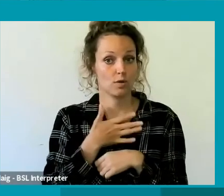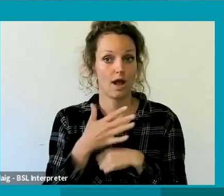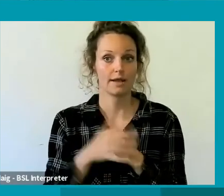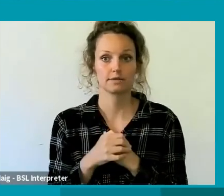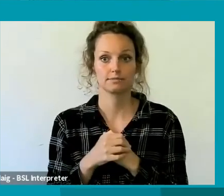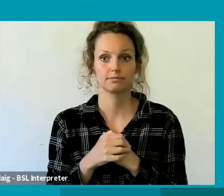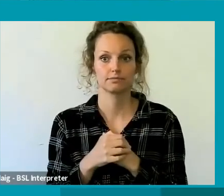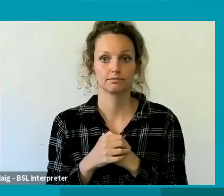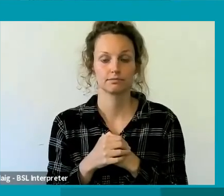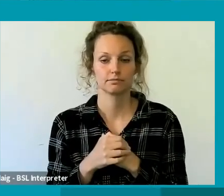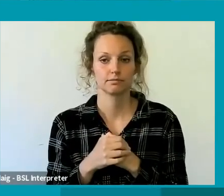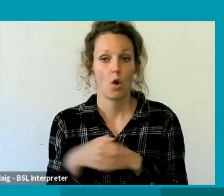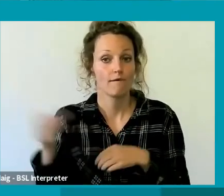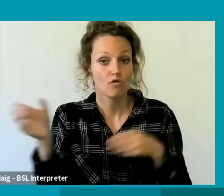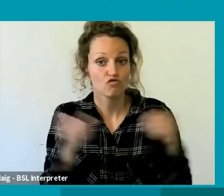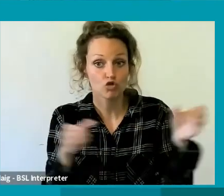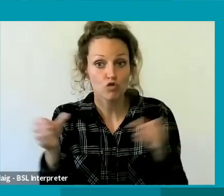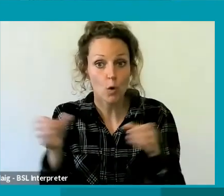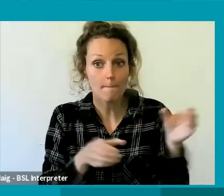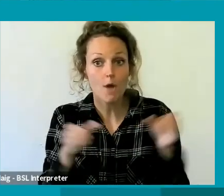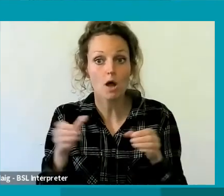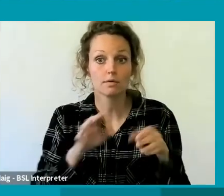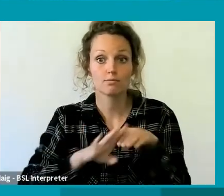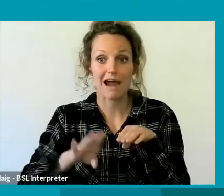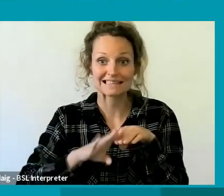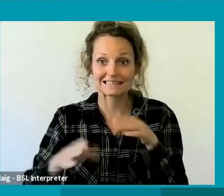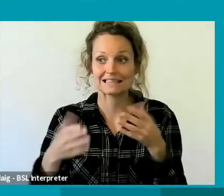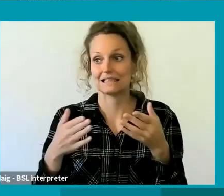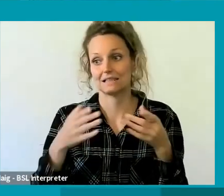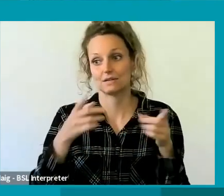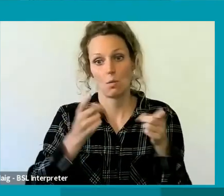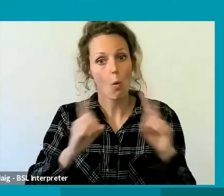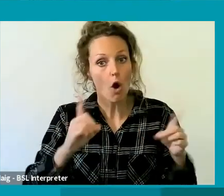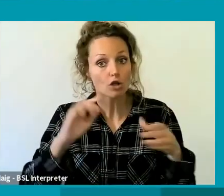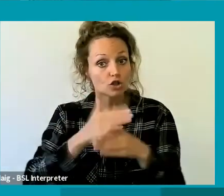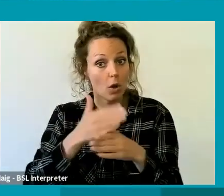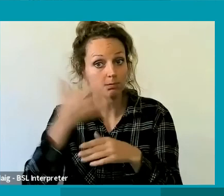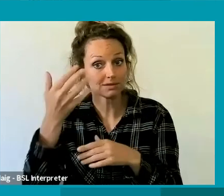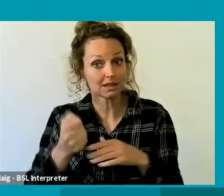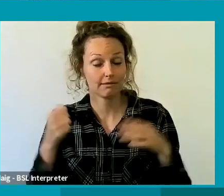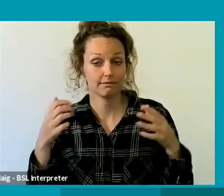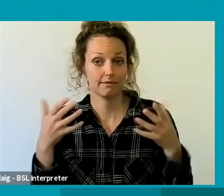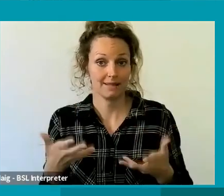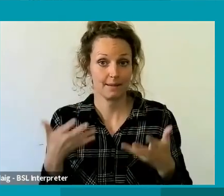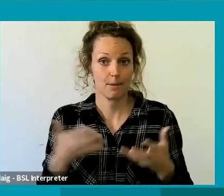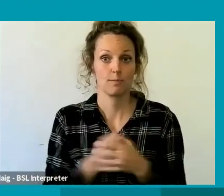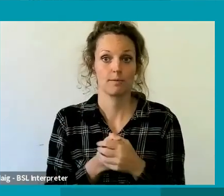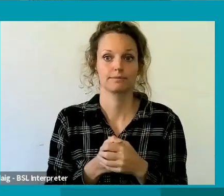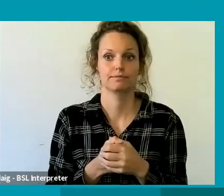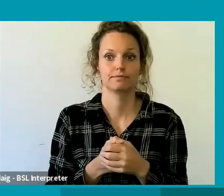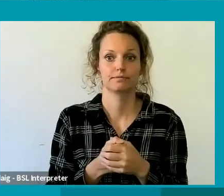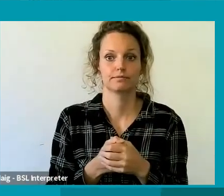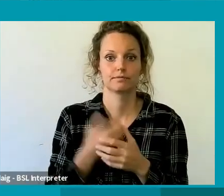like about their hiring about their recruitment practices about the sort of jobs that they have. At the moment we've got the DPD group